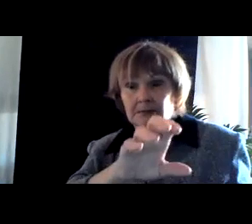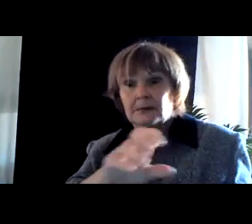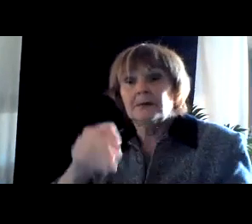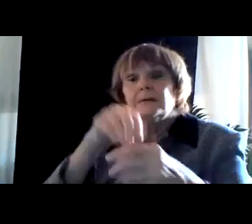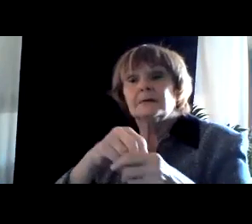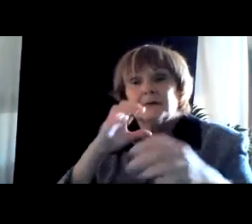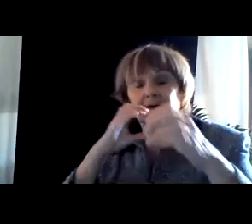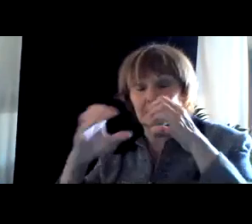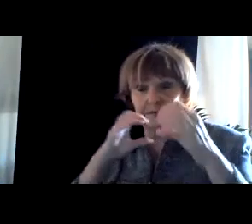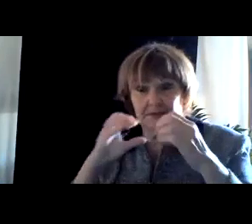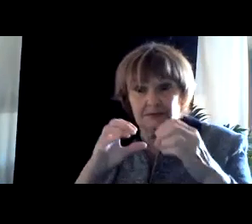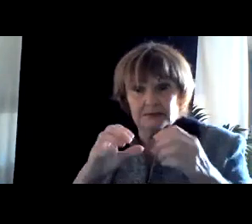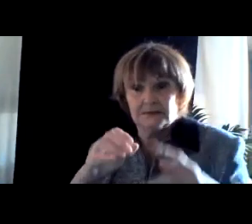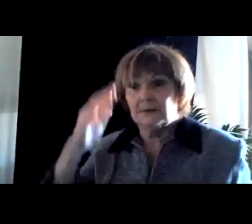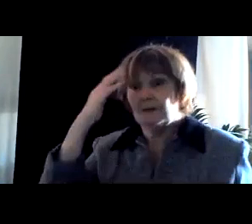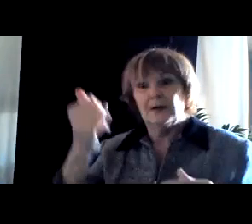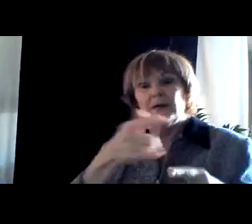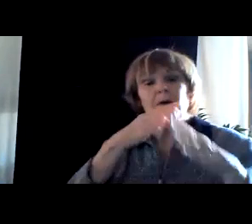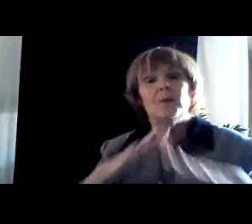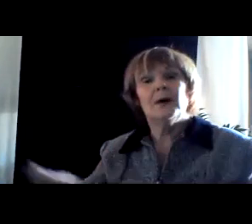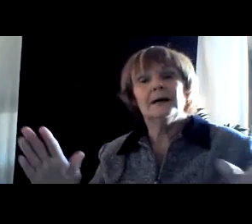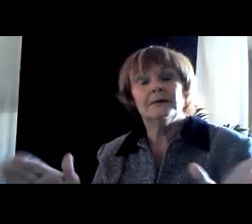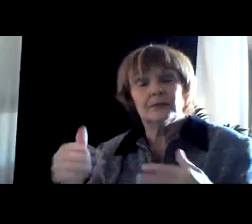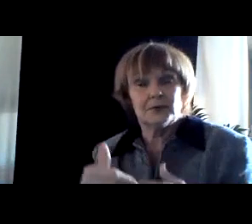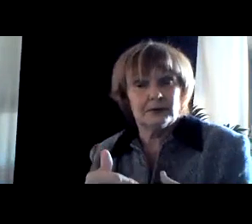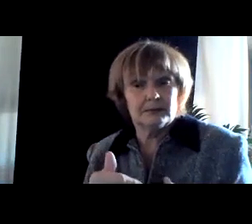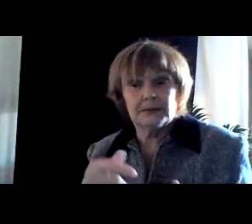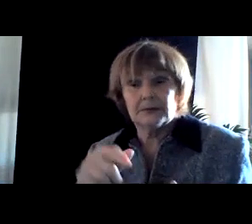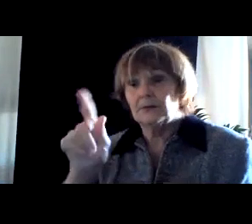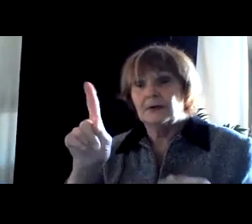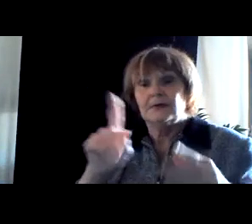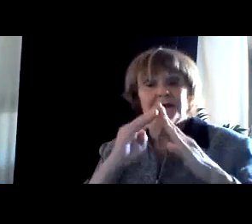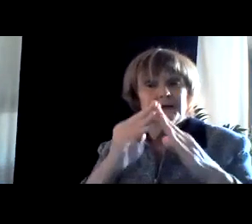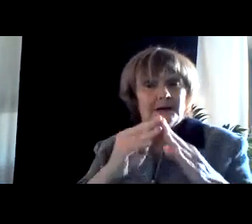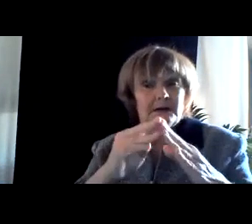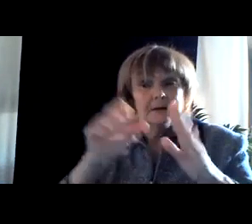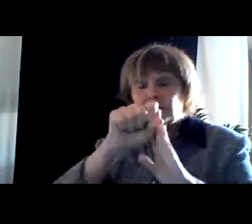and making sure that when a city or a state it's stocking up for their supplies for disaster,